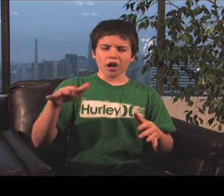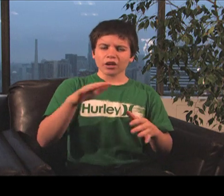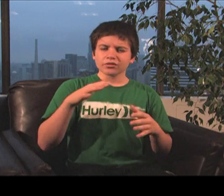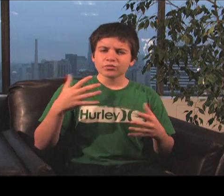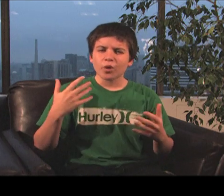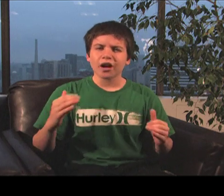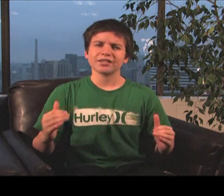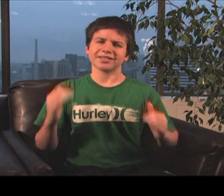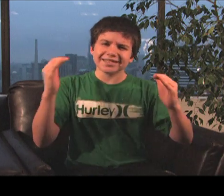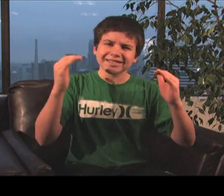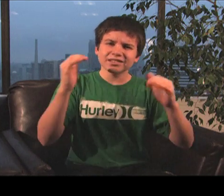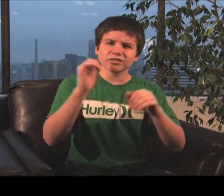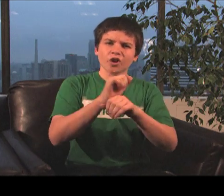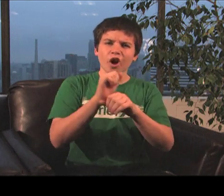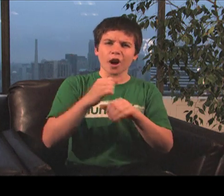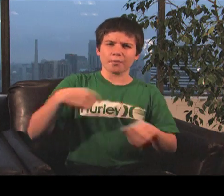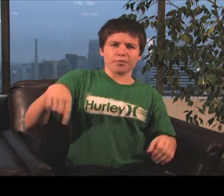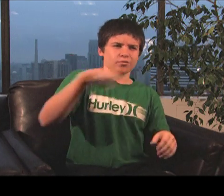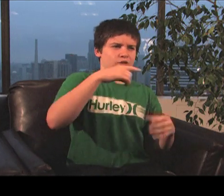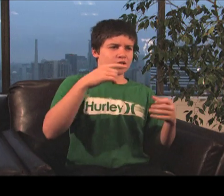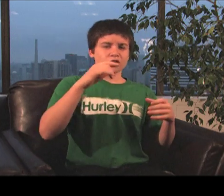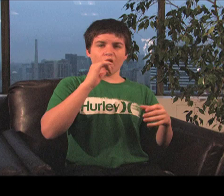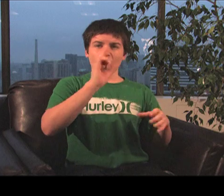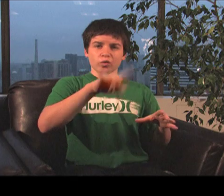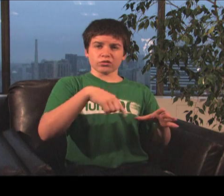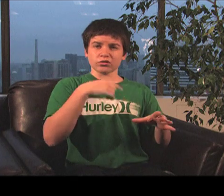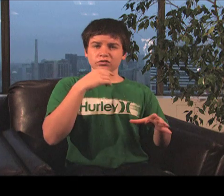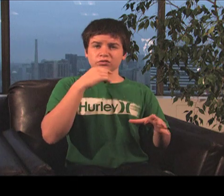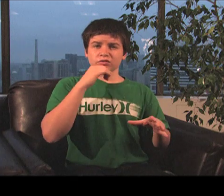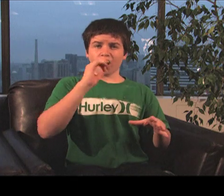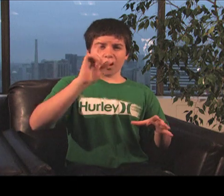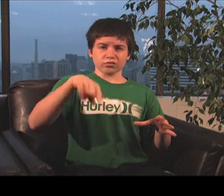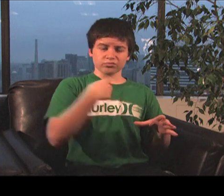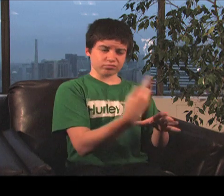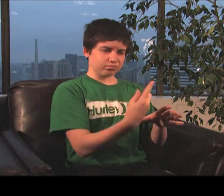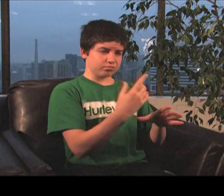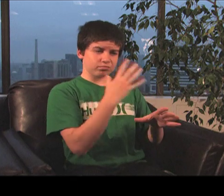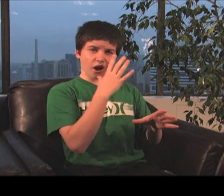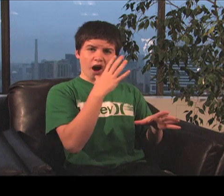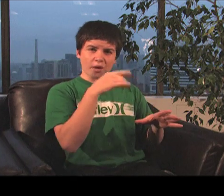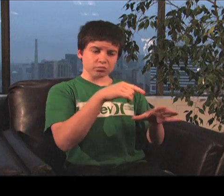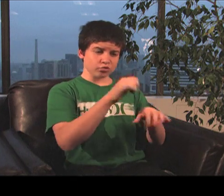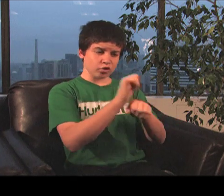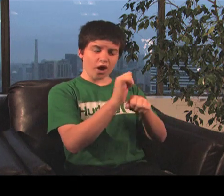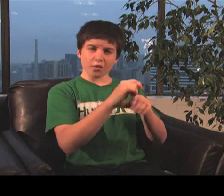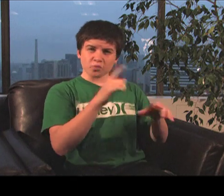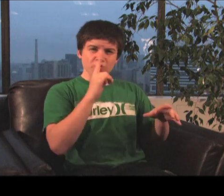I don't want to have those limitations. I want to see people have that equal opportunity.